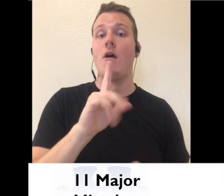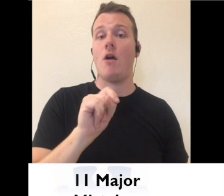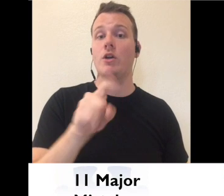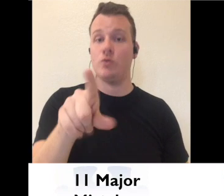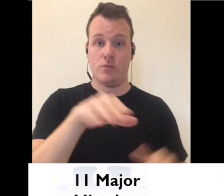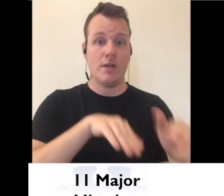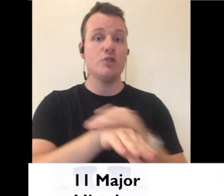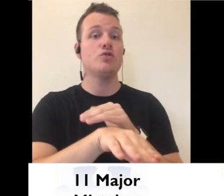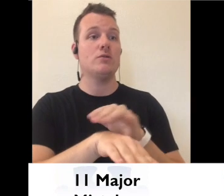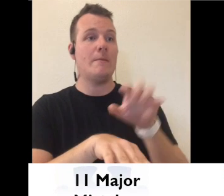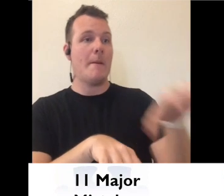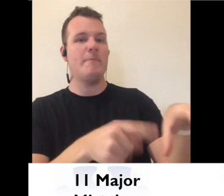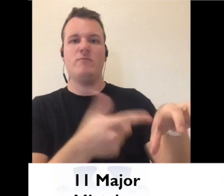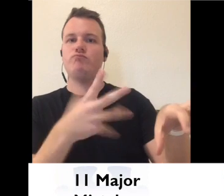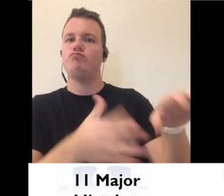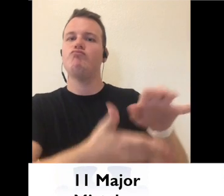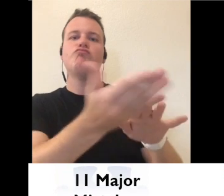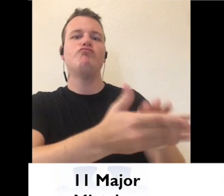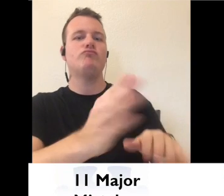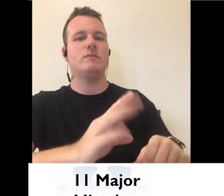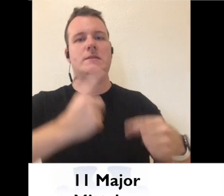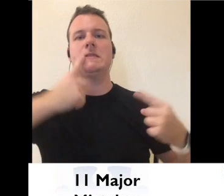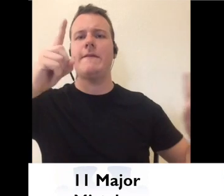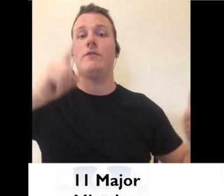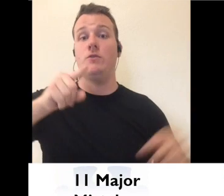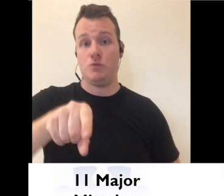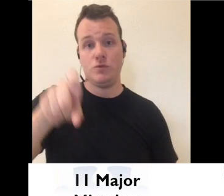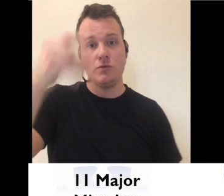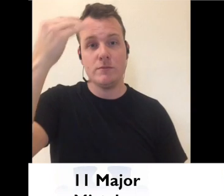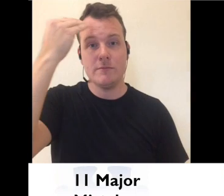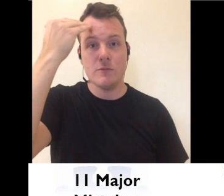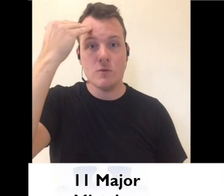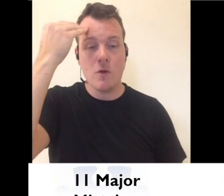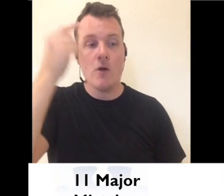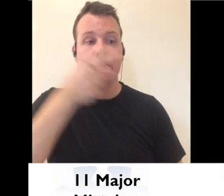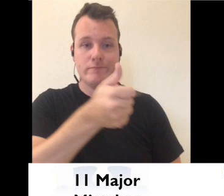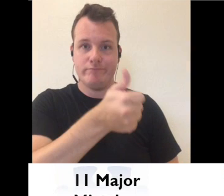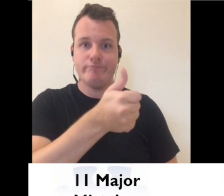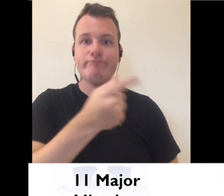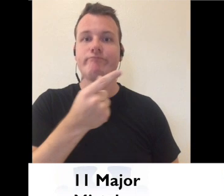you're planning on entering, and you want to consider that they are our successful